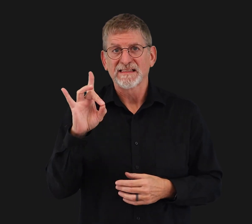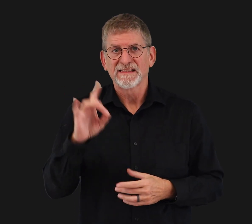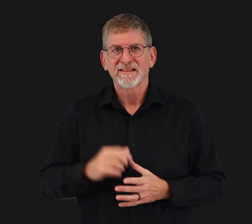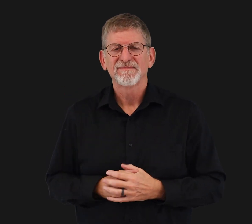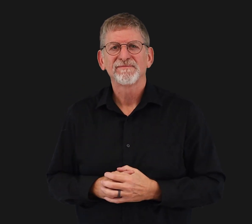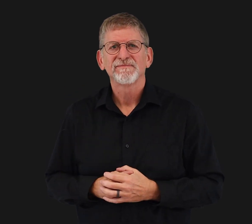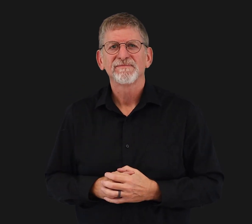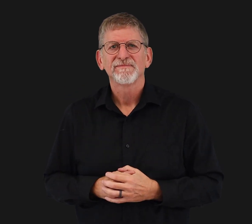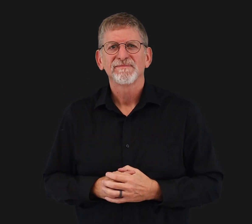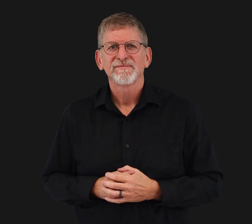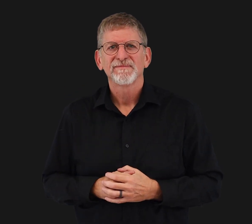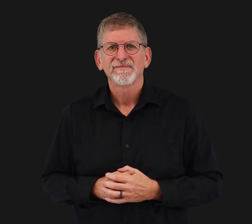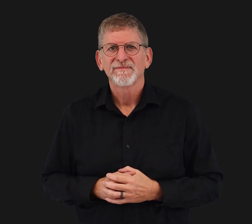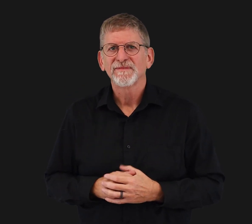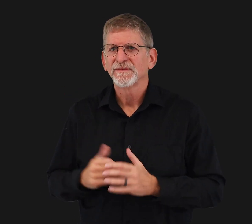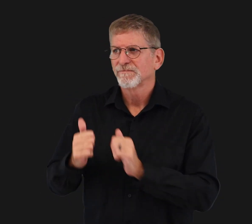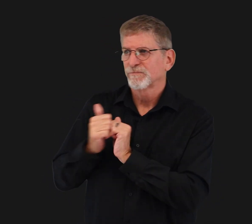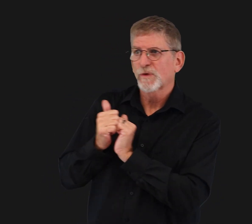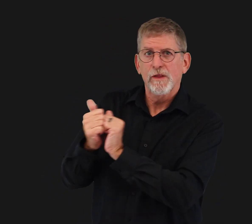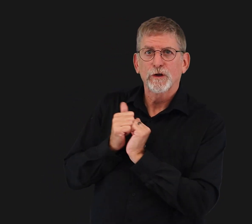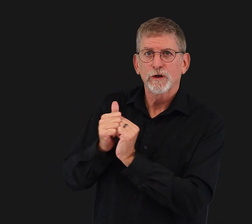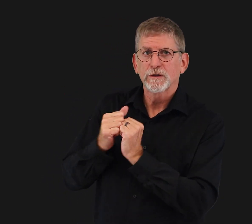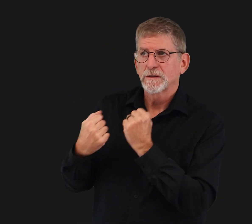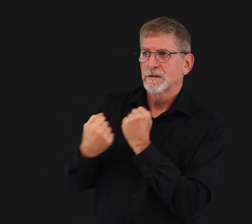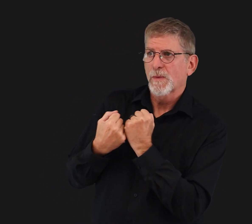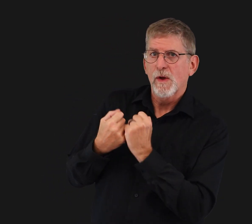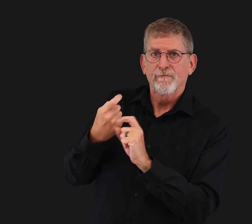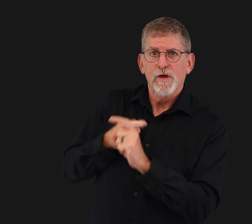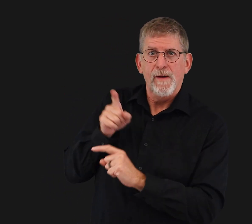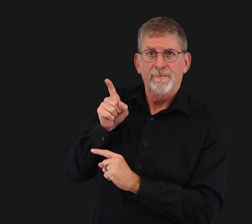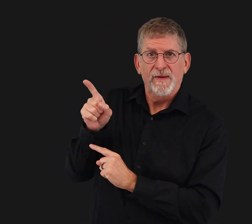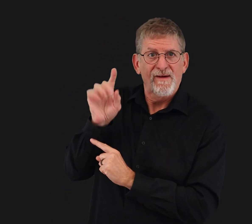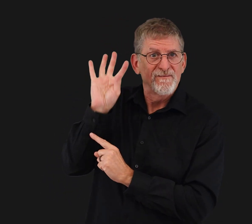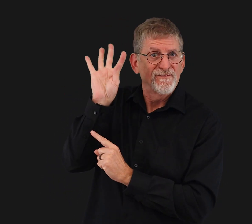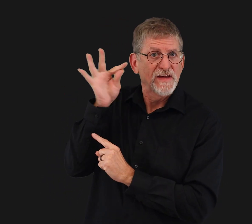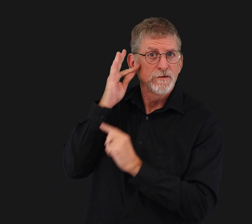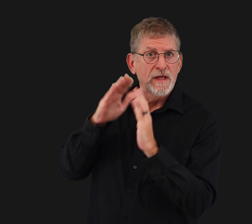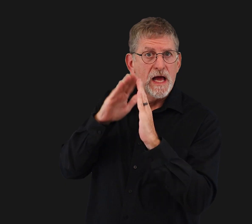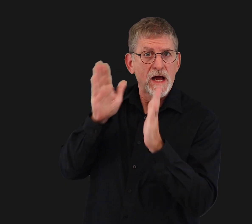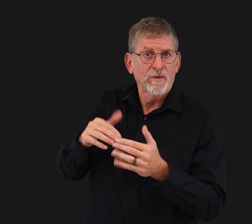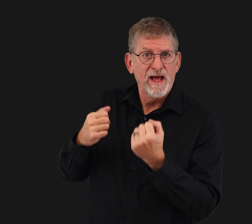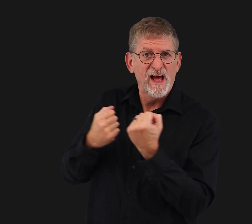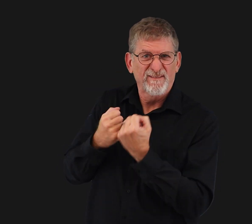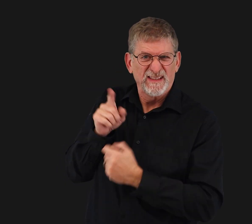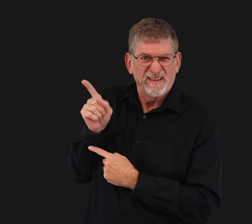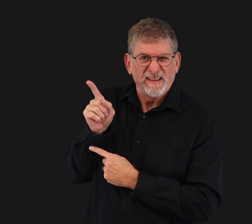• And together with the support of the Federal Housing Advocate,